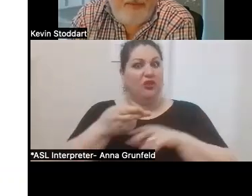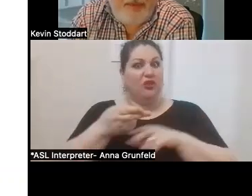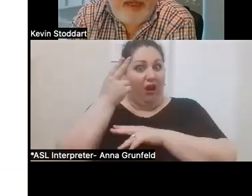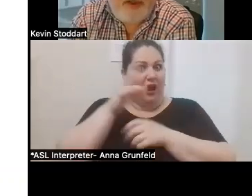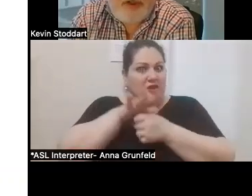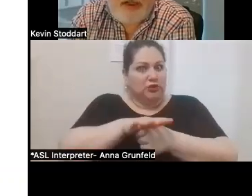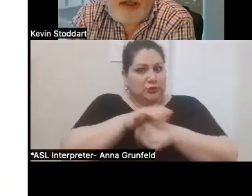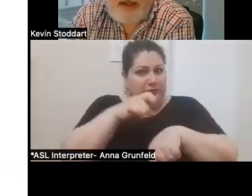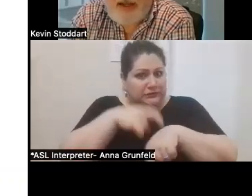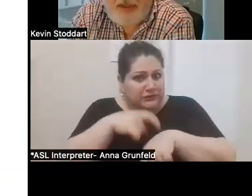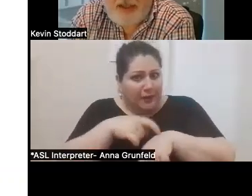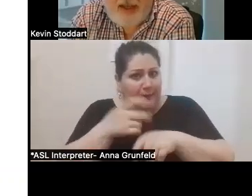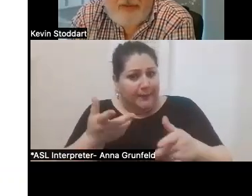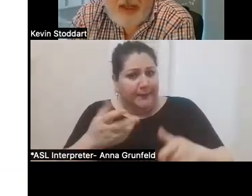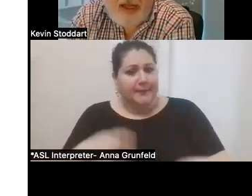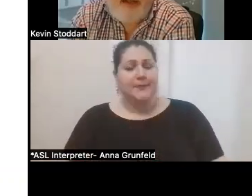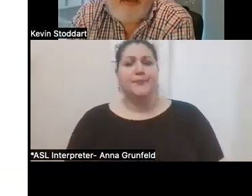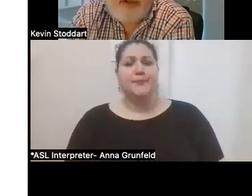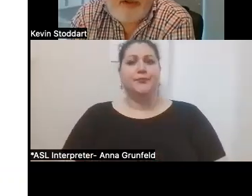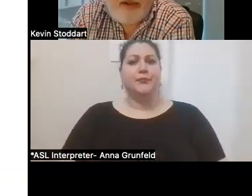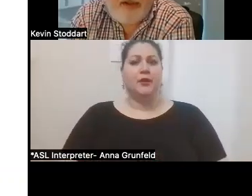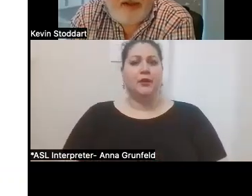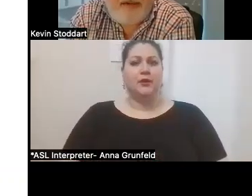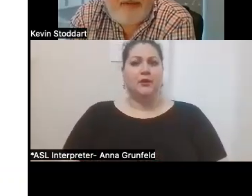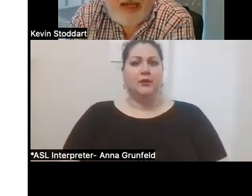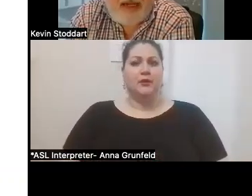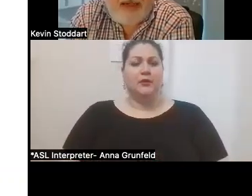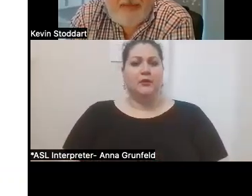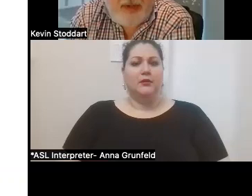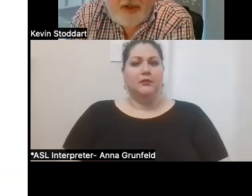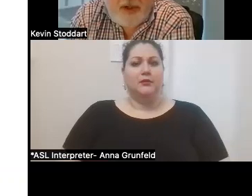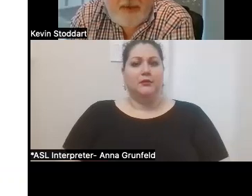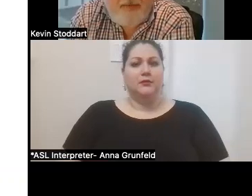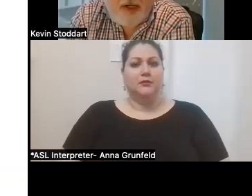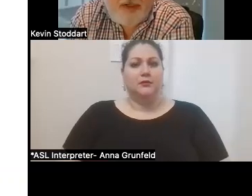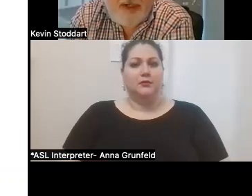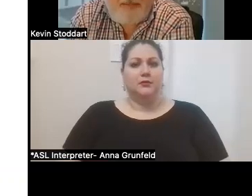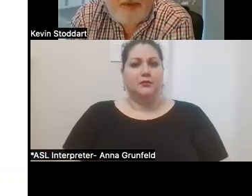Potentially at the end of an academic term, for example.